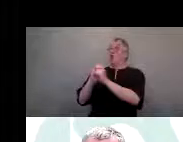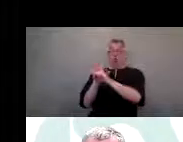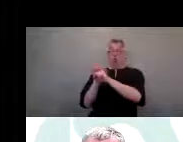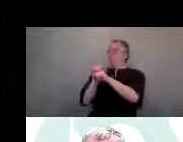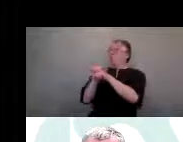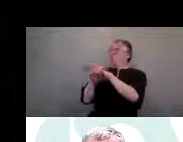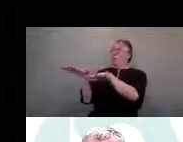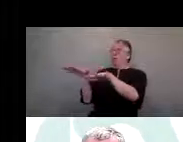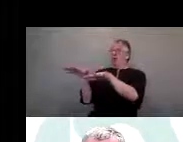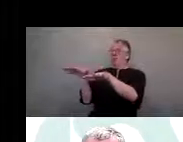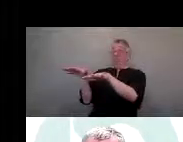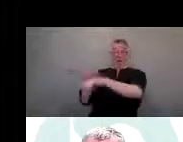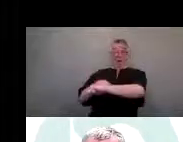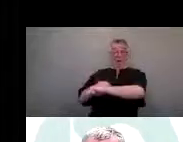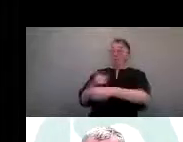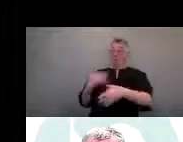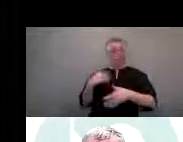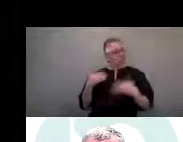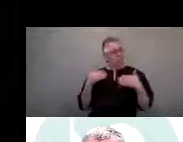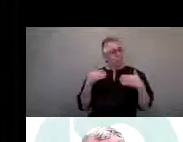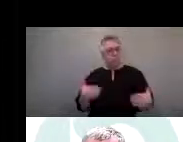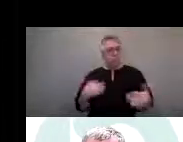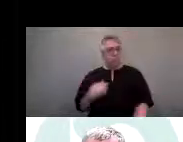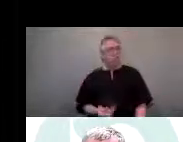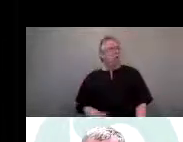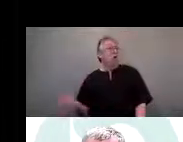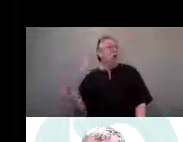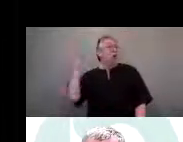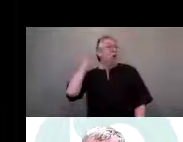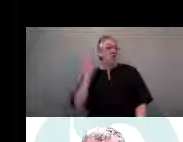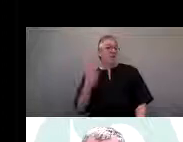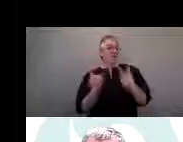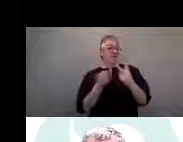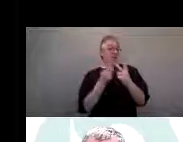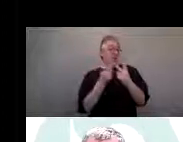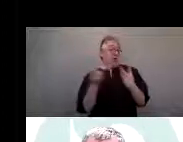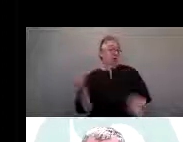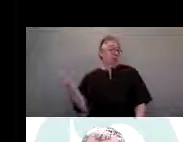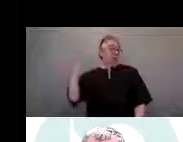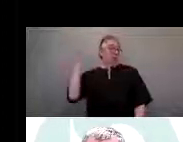In 2020, in COVID year, I got it also in the right side.